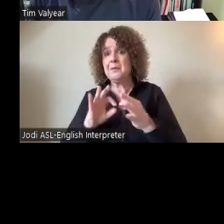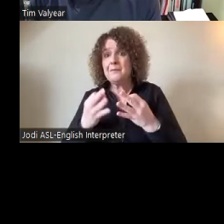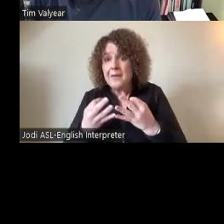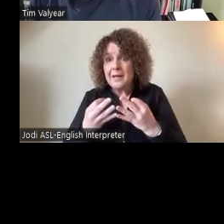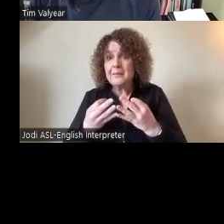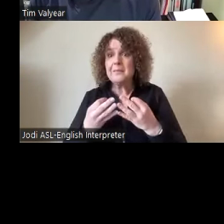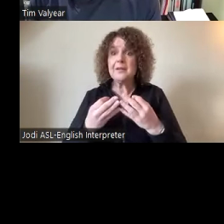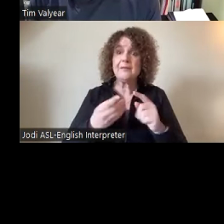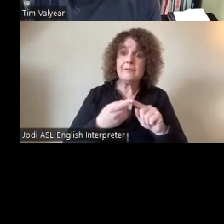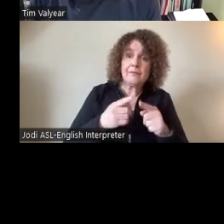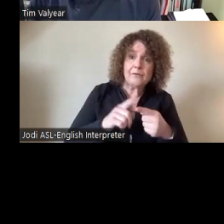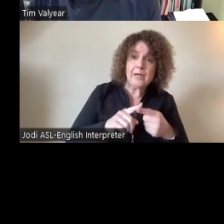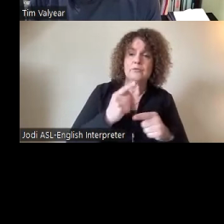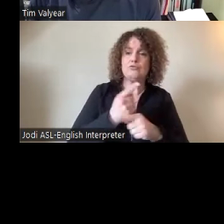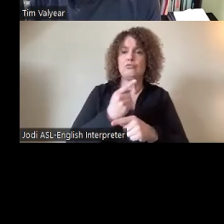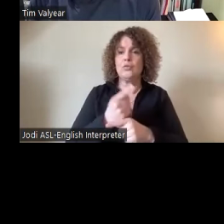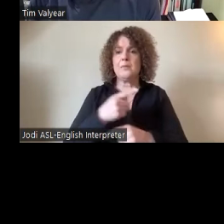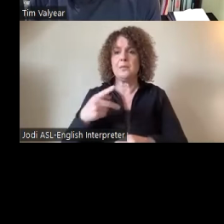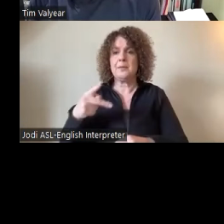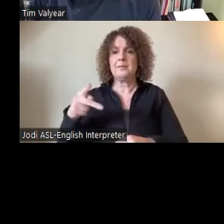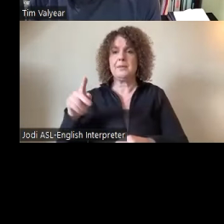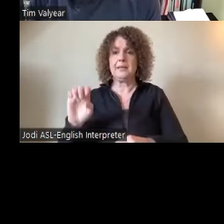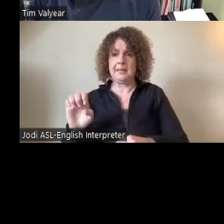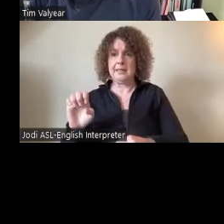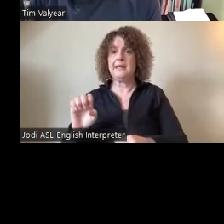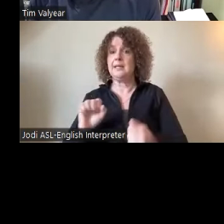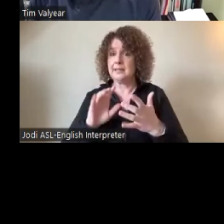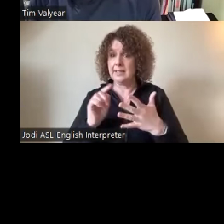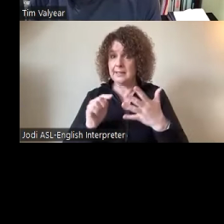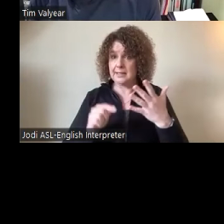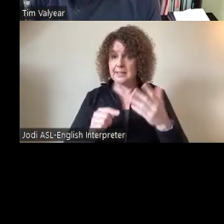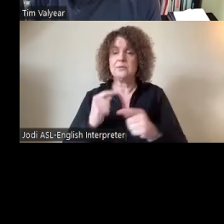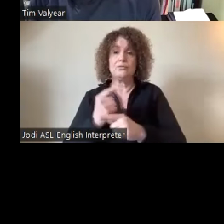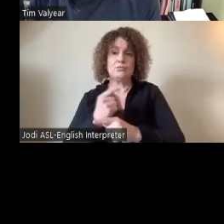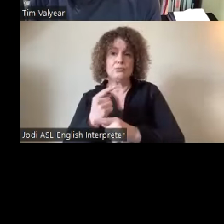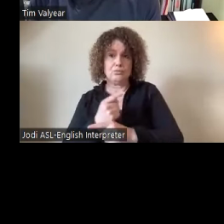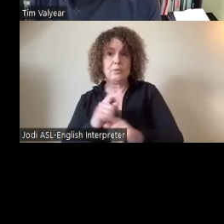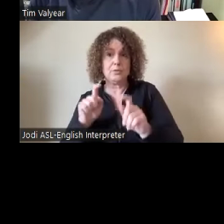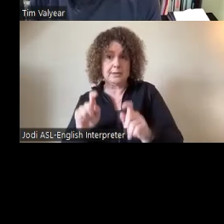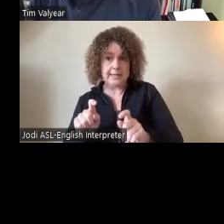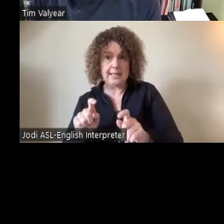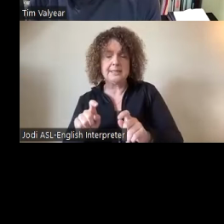disabilities, it is difficult to do a test on your own, or if you're visually impaired. If you can find a family